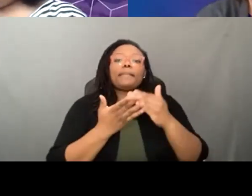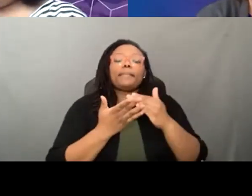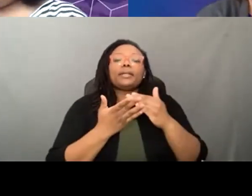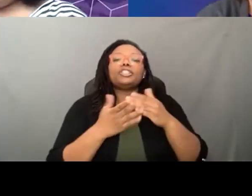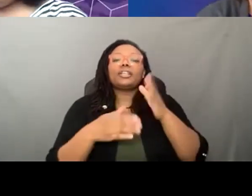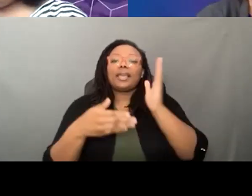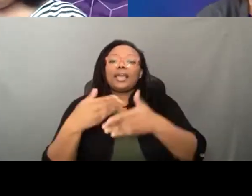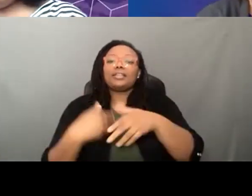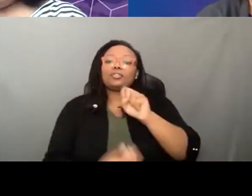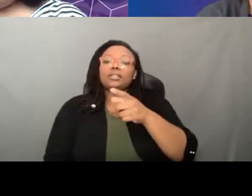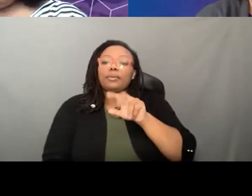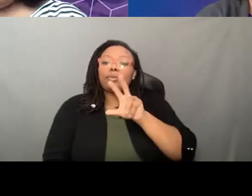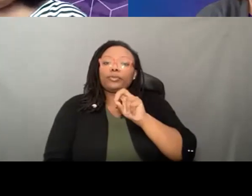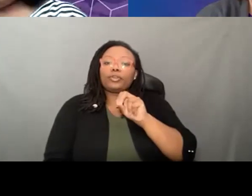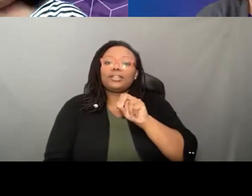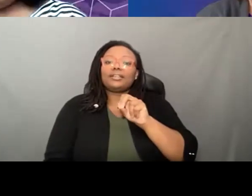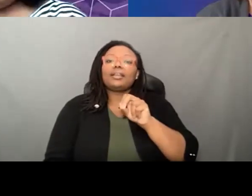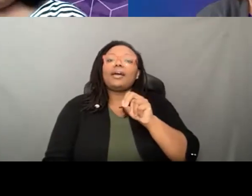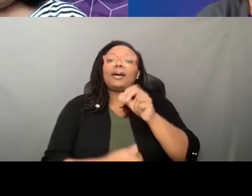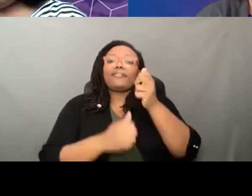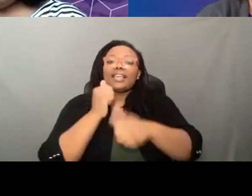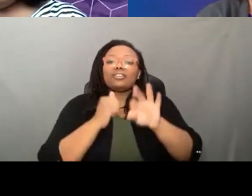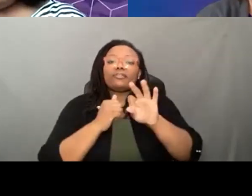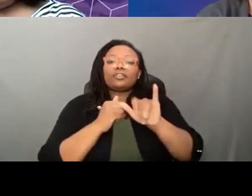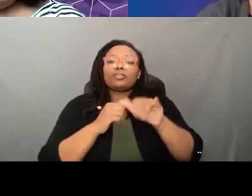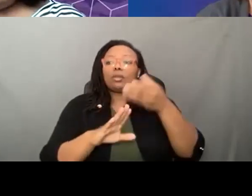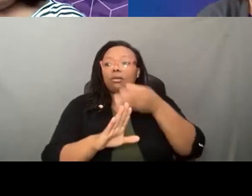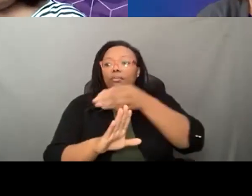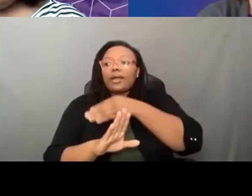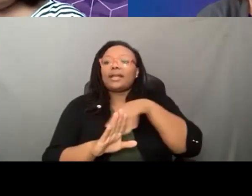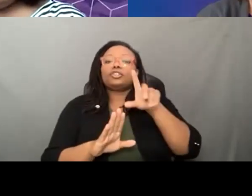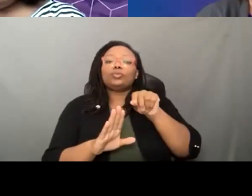on September 30th of every fiscal year prior to 2025.